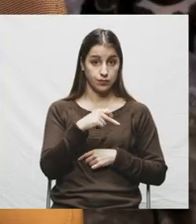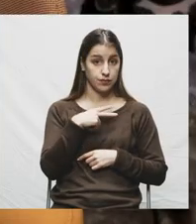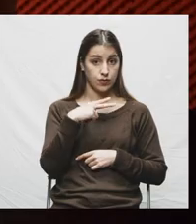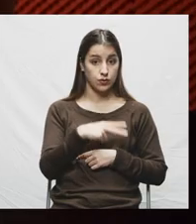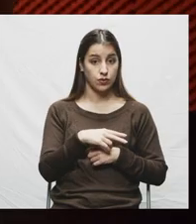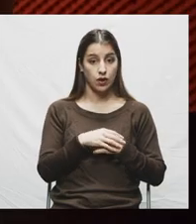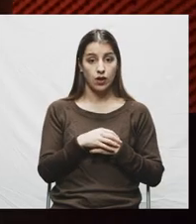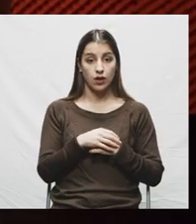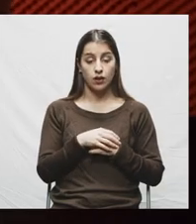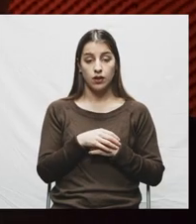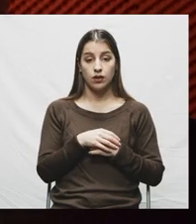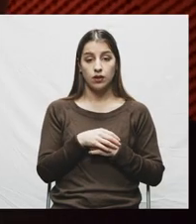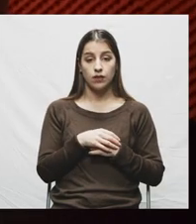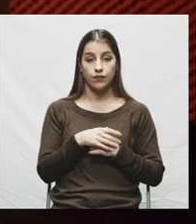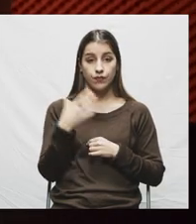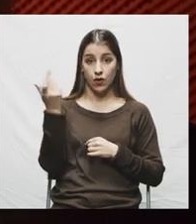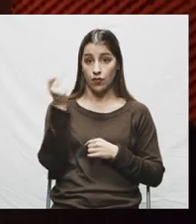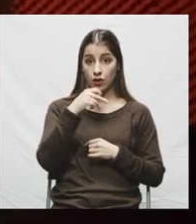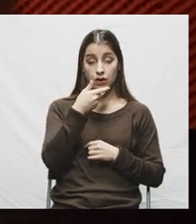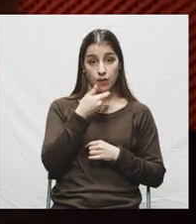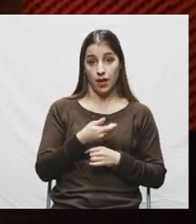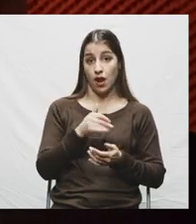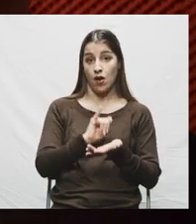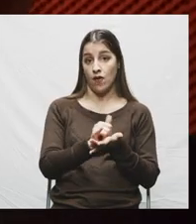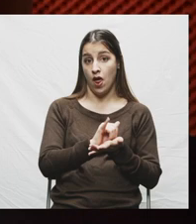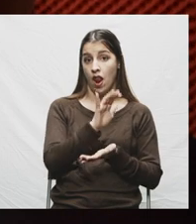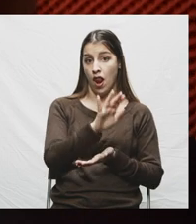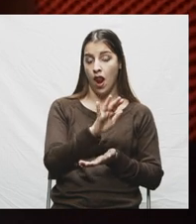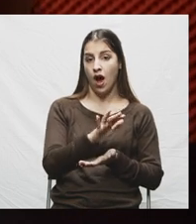when you come back to Portugal, from those back and forward experiences in New York,